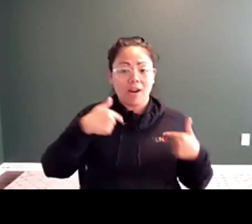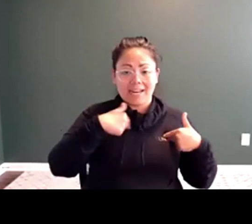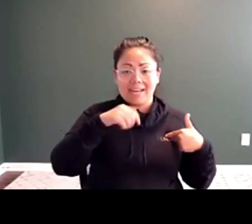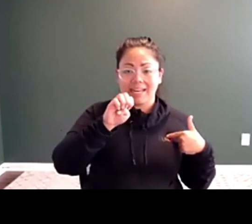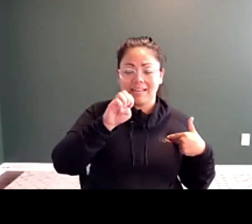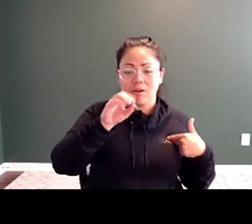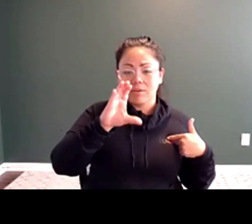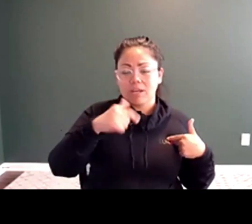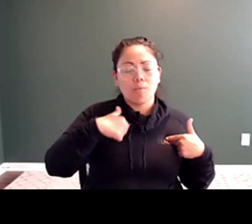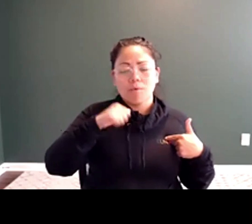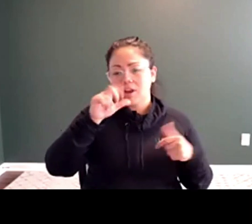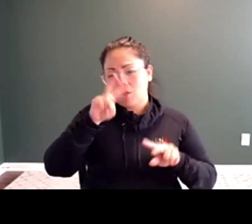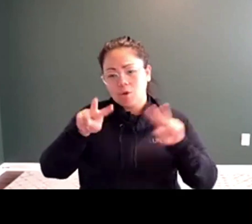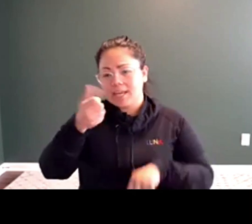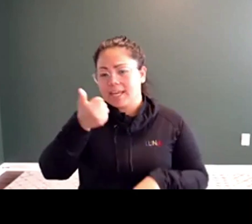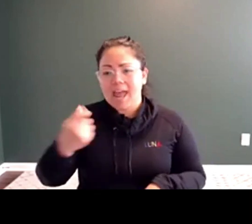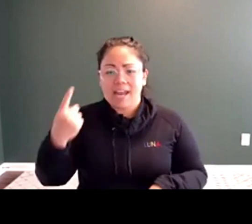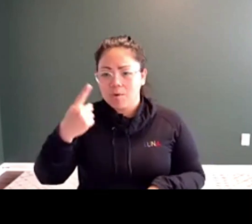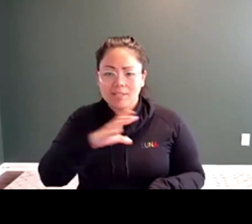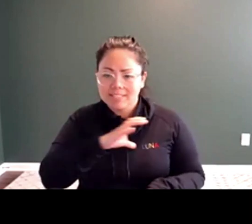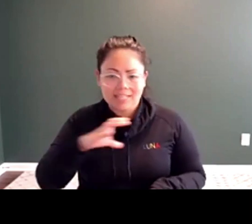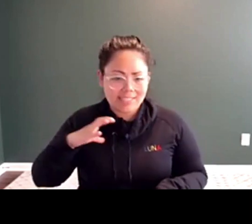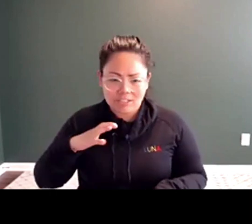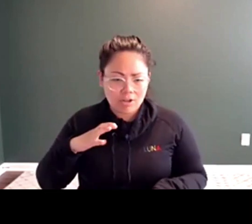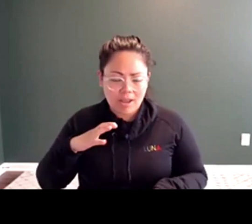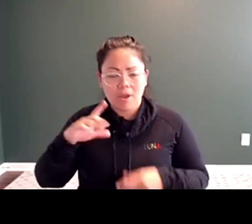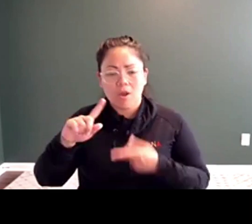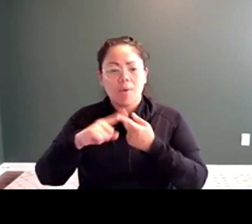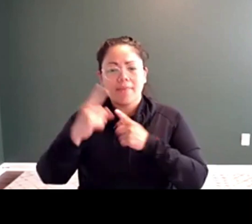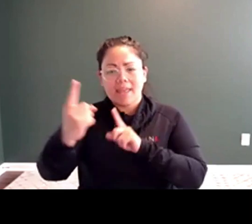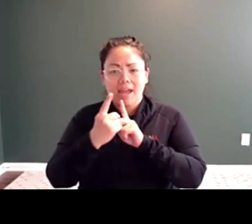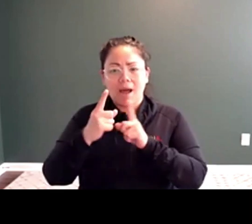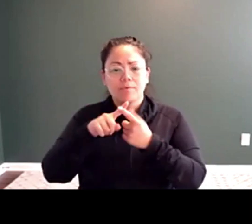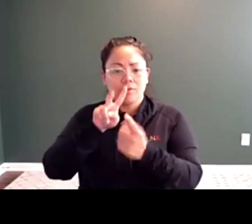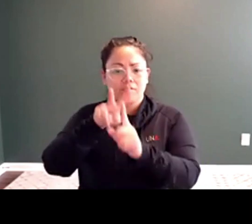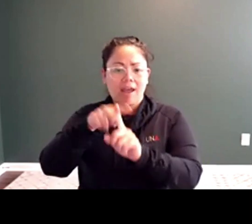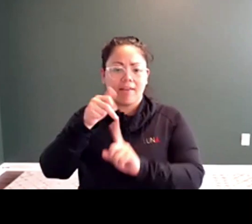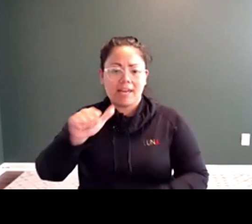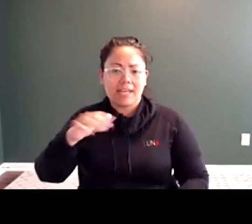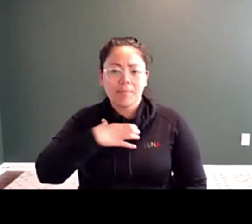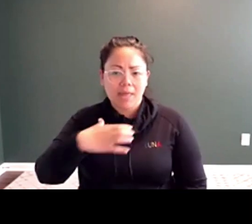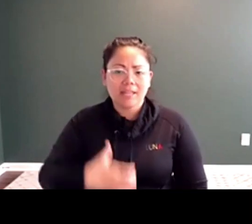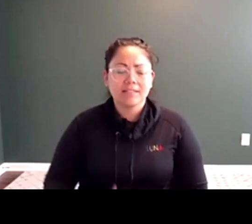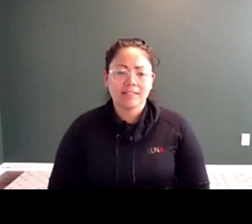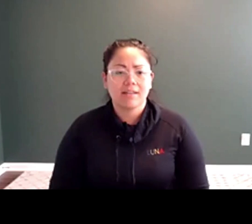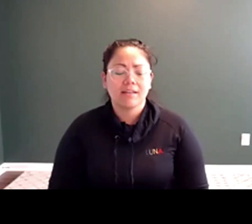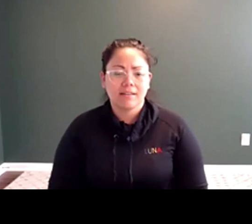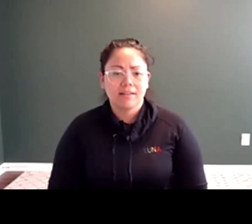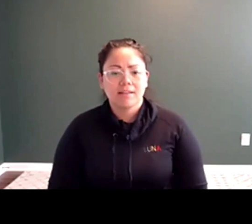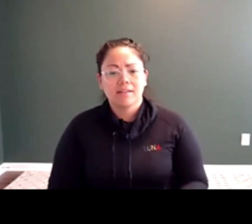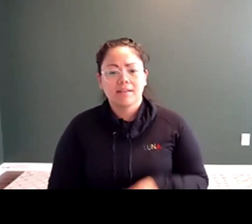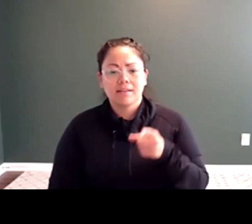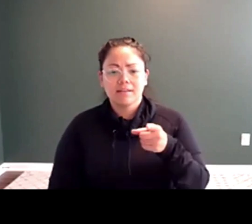at someone's citizenship status when they come to file a complaint. And he had added another question here